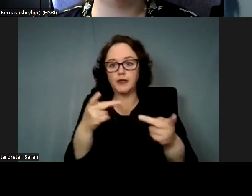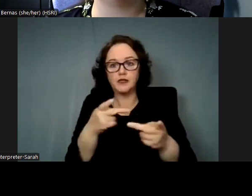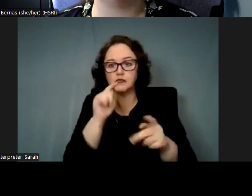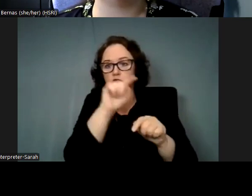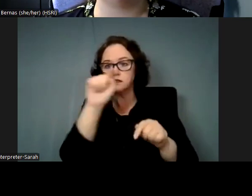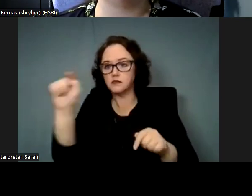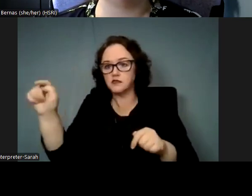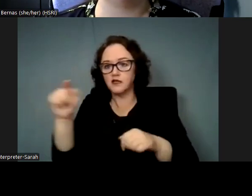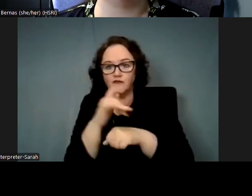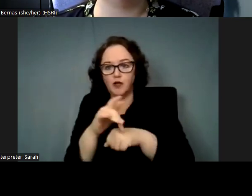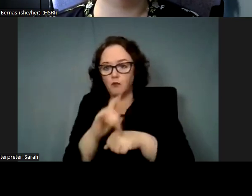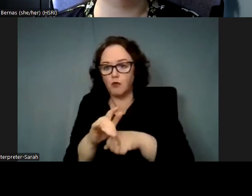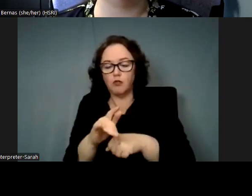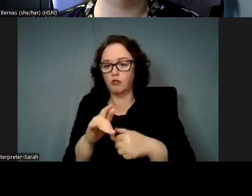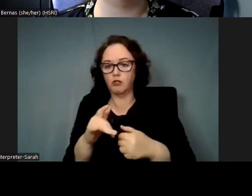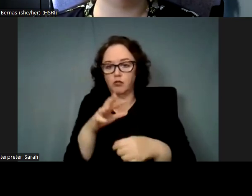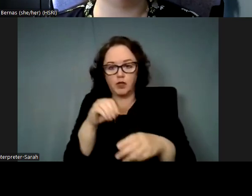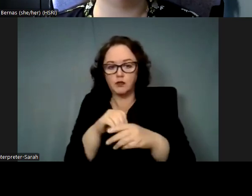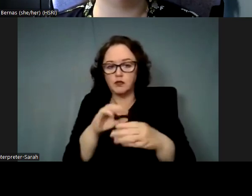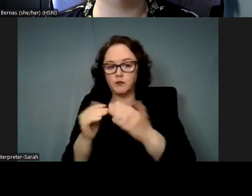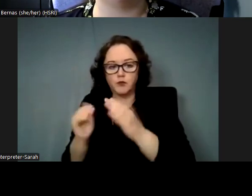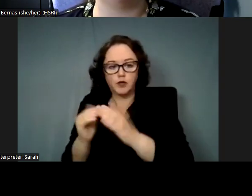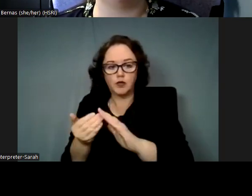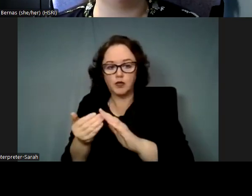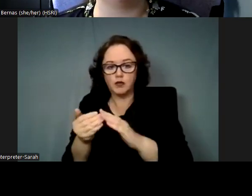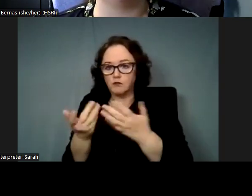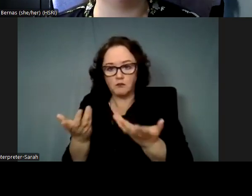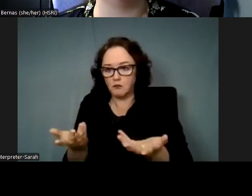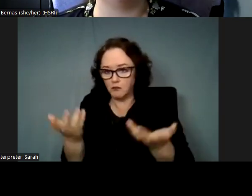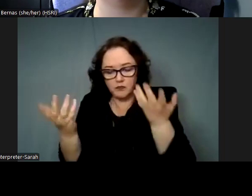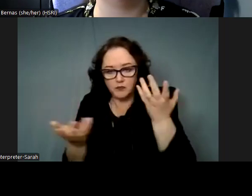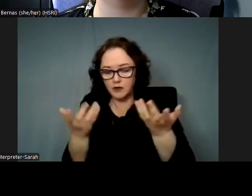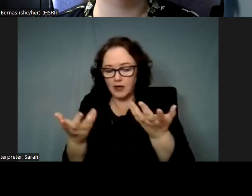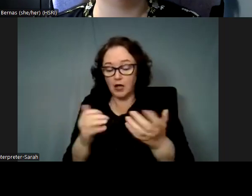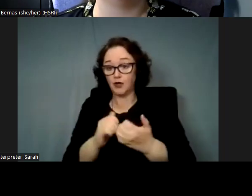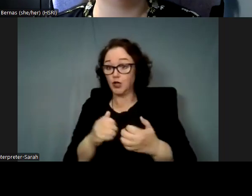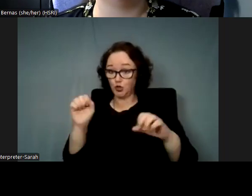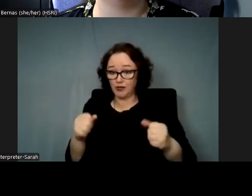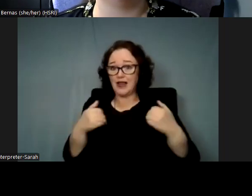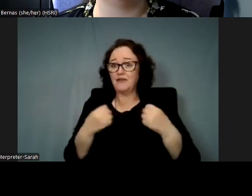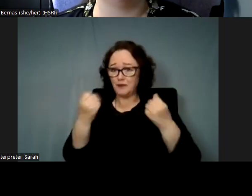can have all the services you want, but you also need that